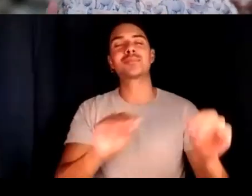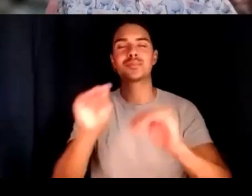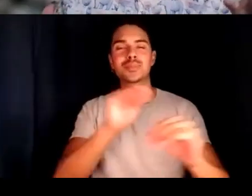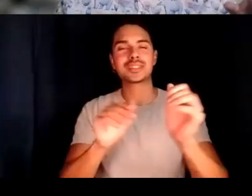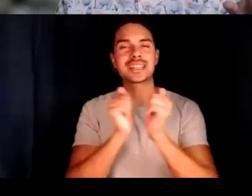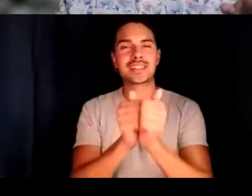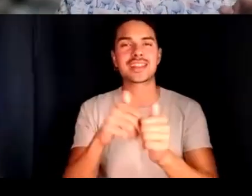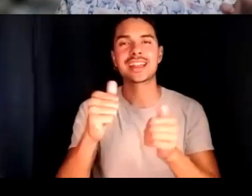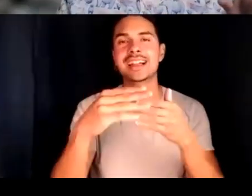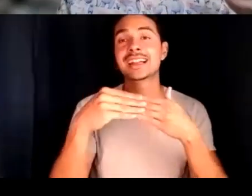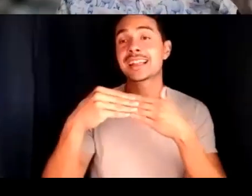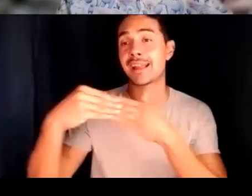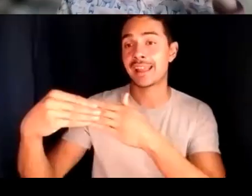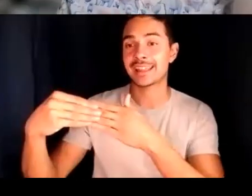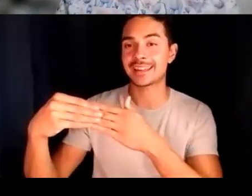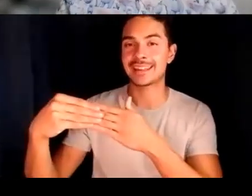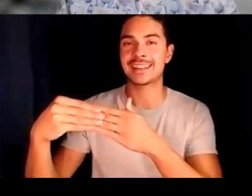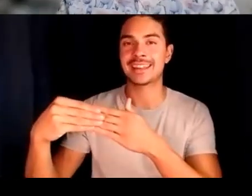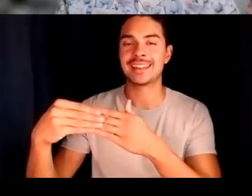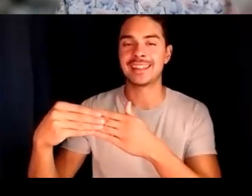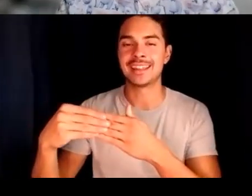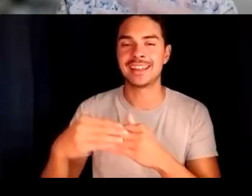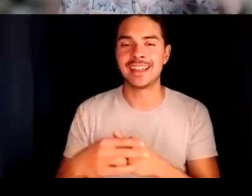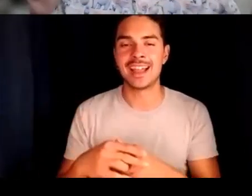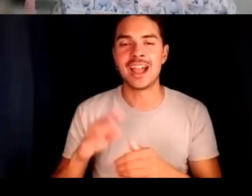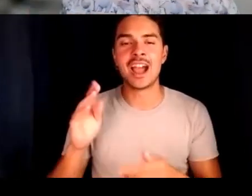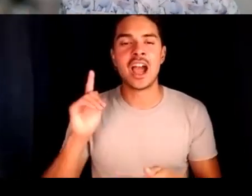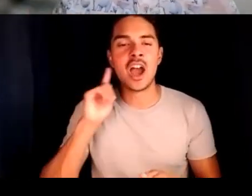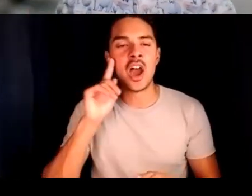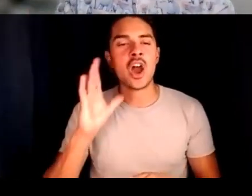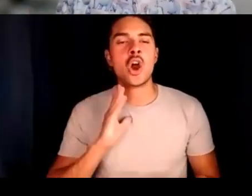on transforming mental health supports.